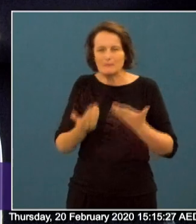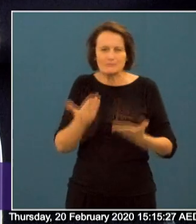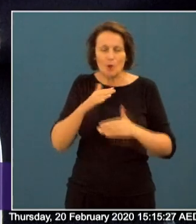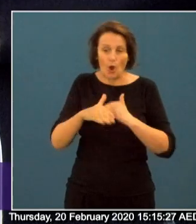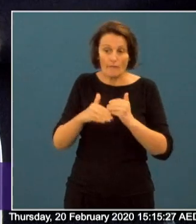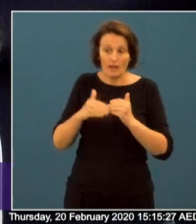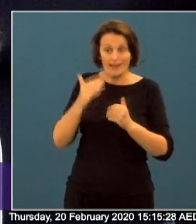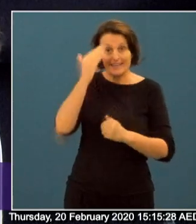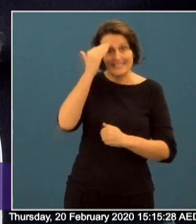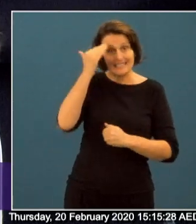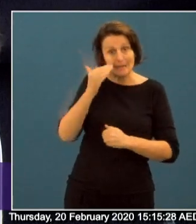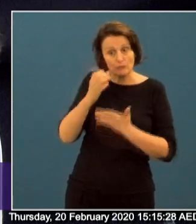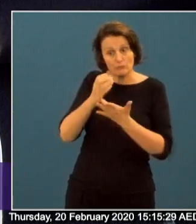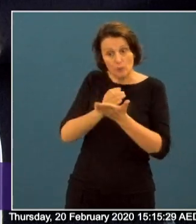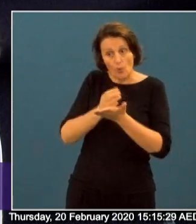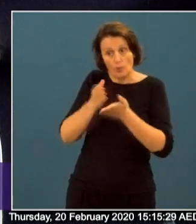because I think that's a complex process